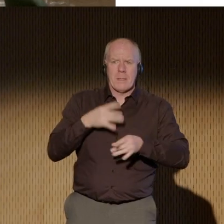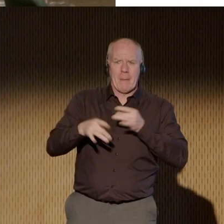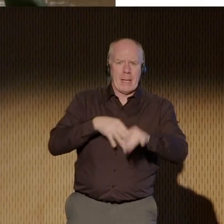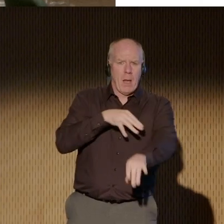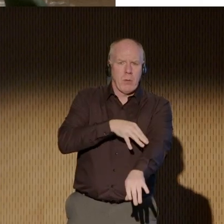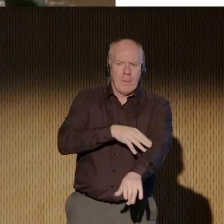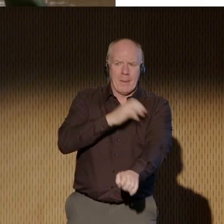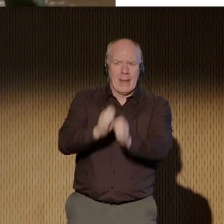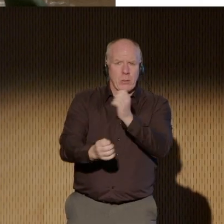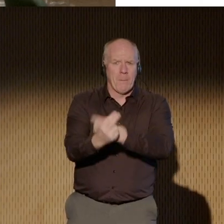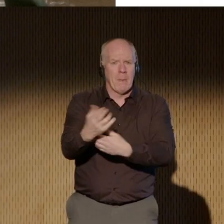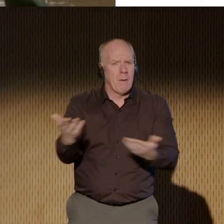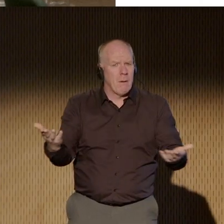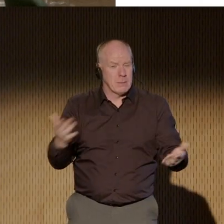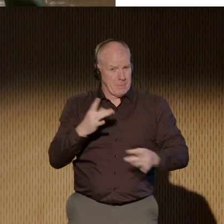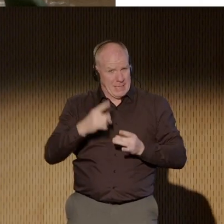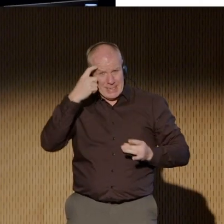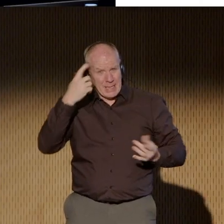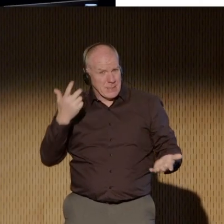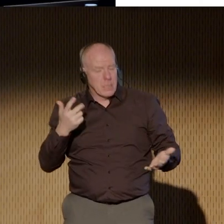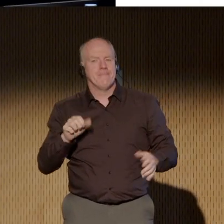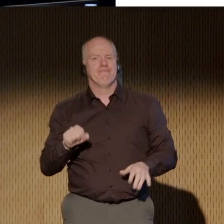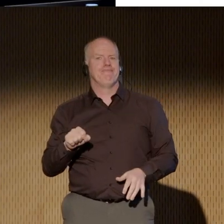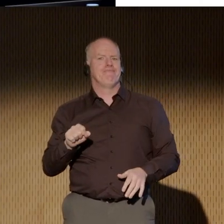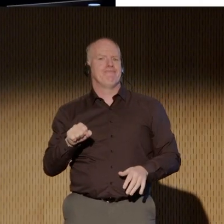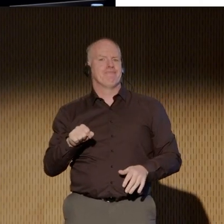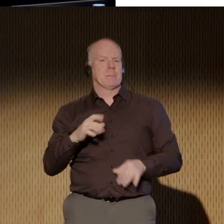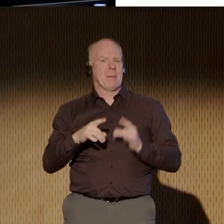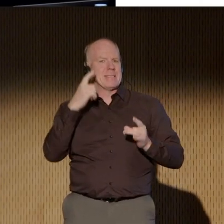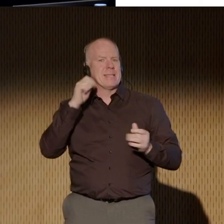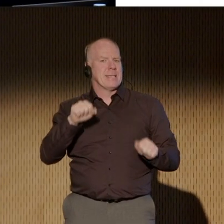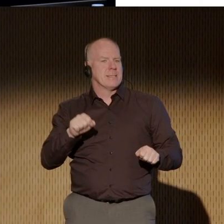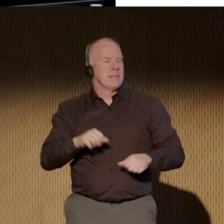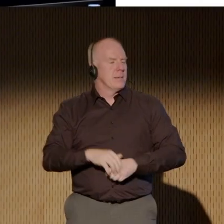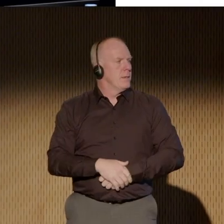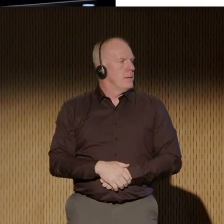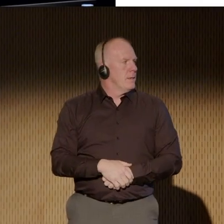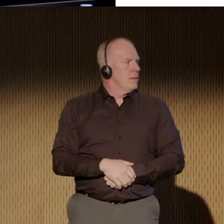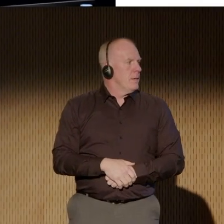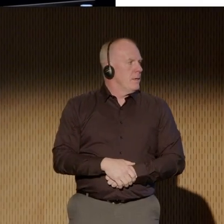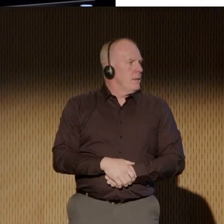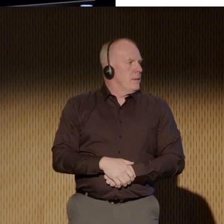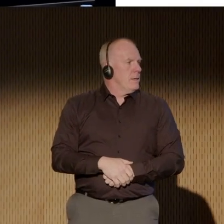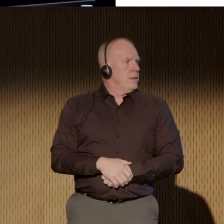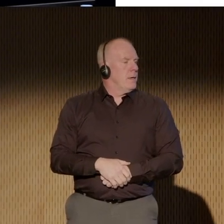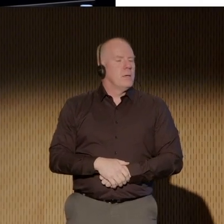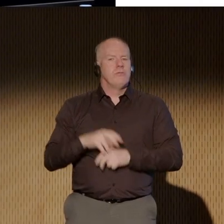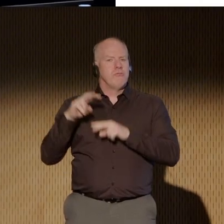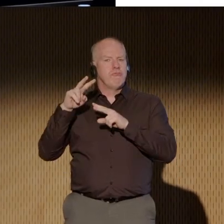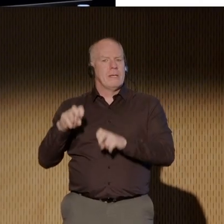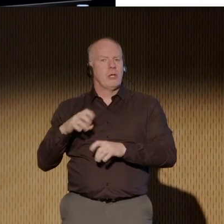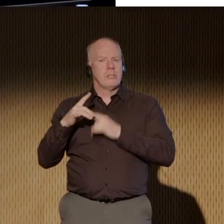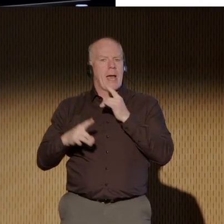(Daniel): Yeah, it does. The—there was a study—colleagues actually,